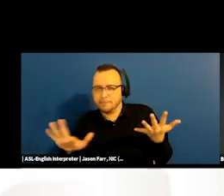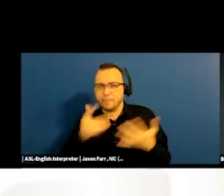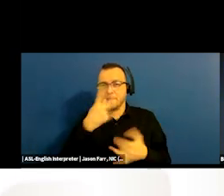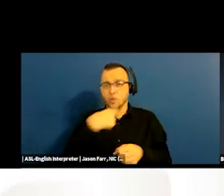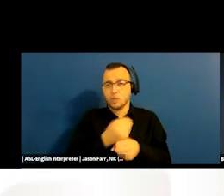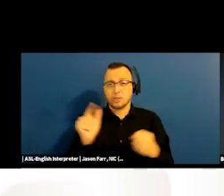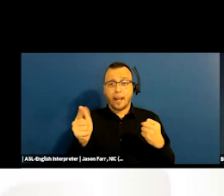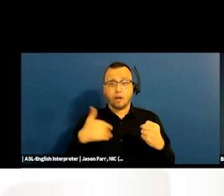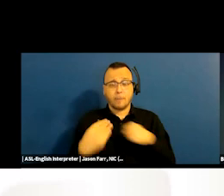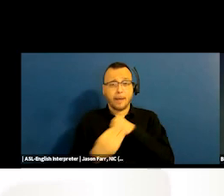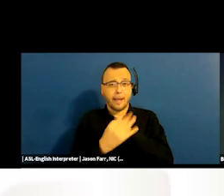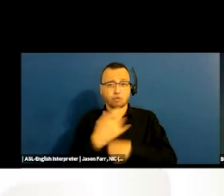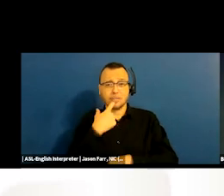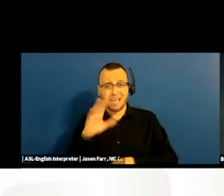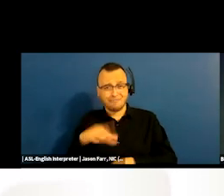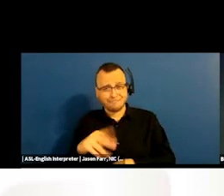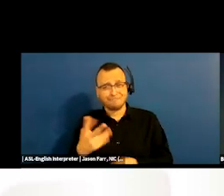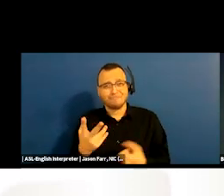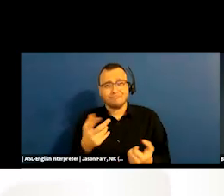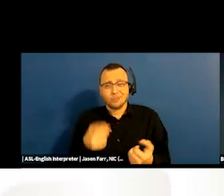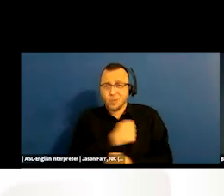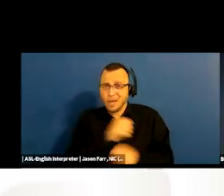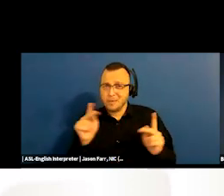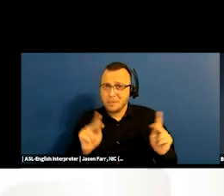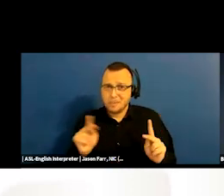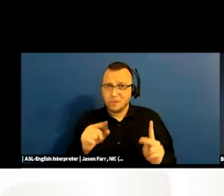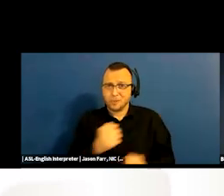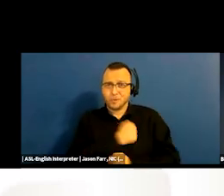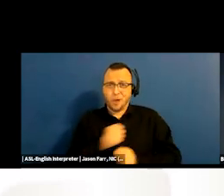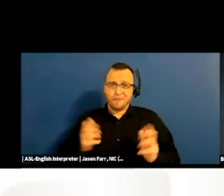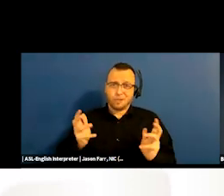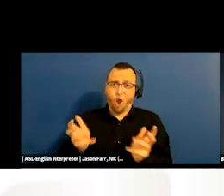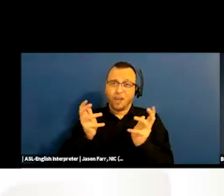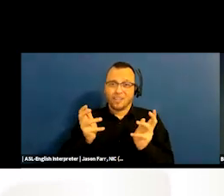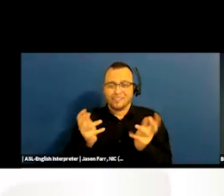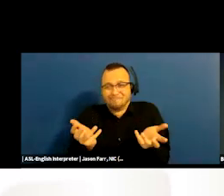just, I was bipolar and aggressive. And so, in jail, that's what happens, and the guards didn't treat me too well.